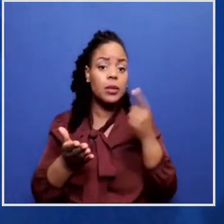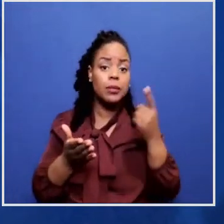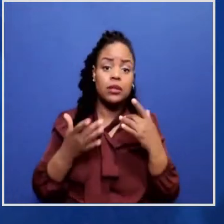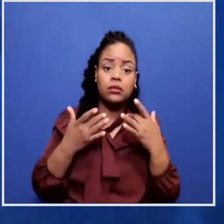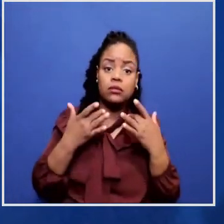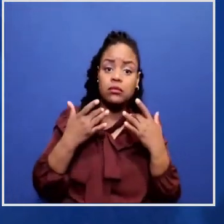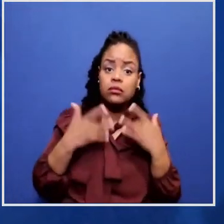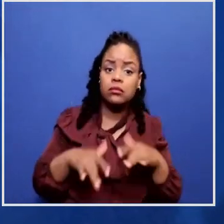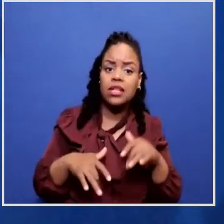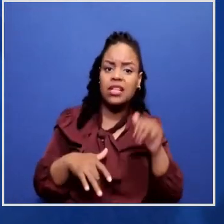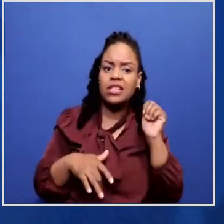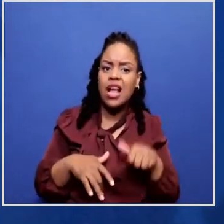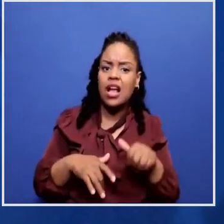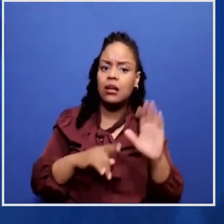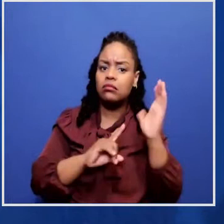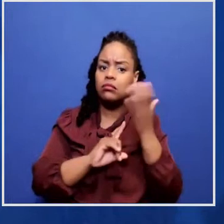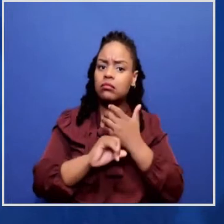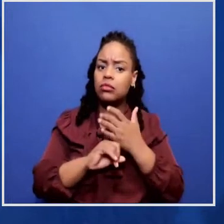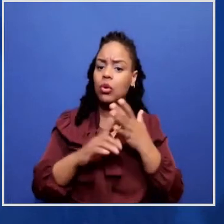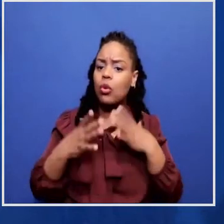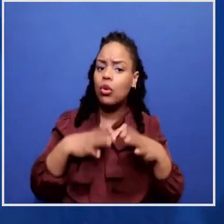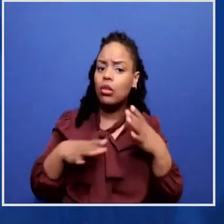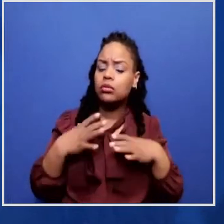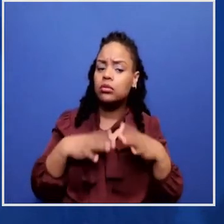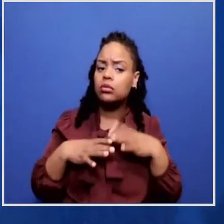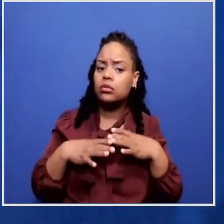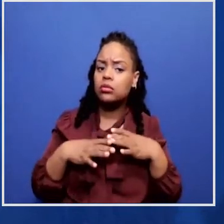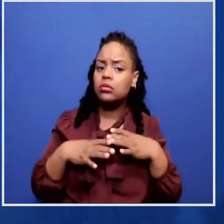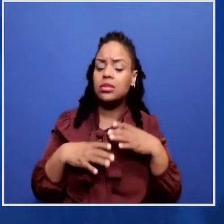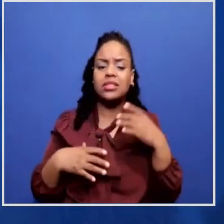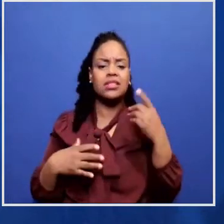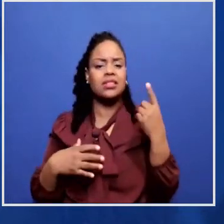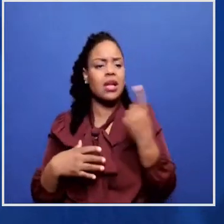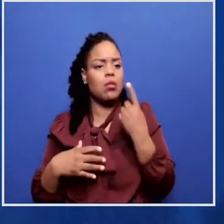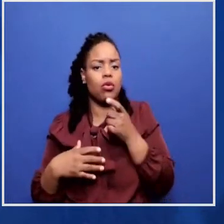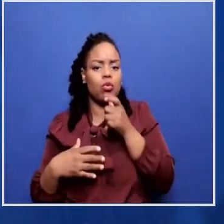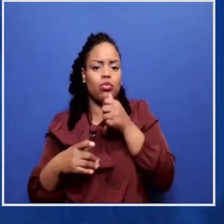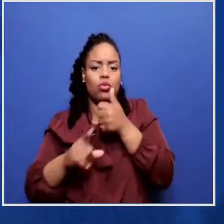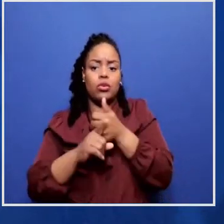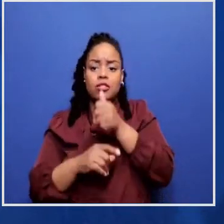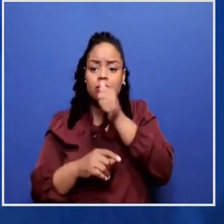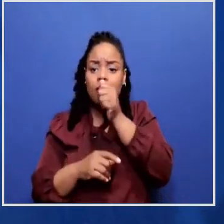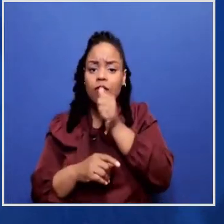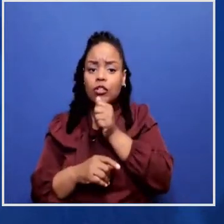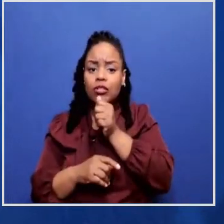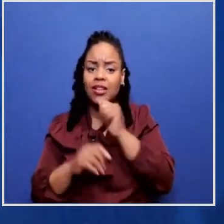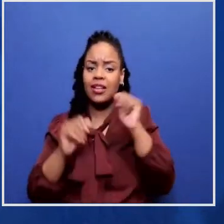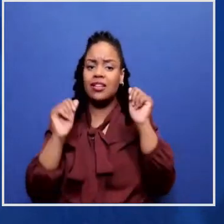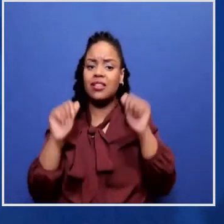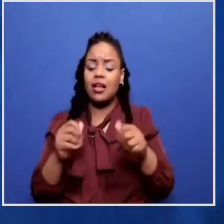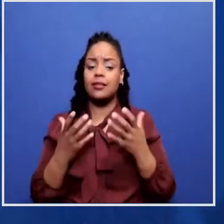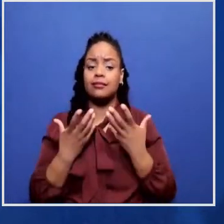NAKED CAN BE CLOTHED, SOMEONE WHO IS SUFFERING CAN HEAL.